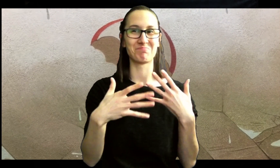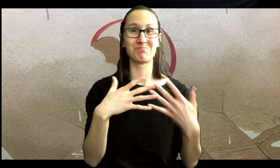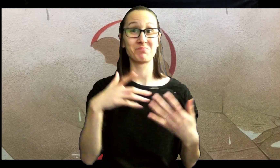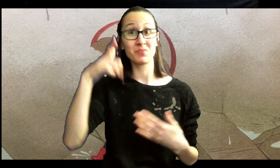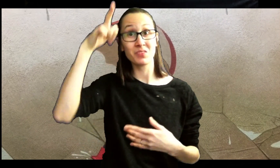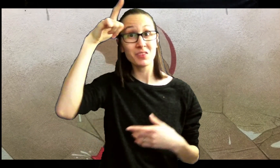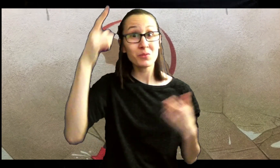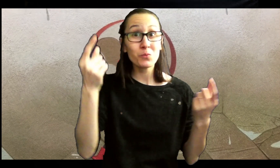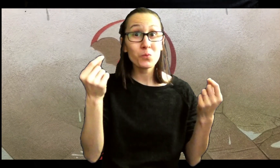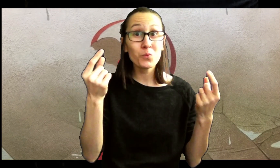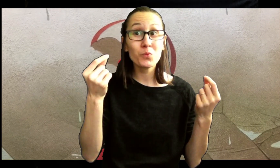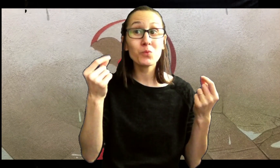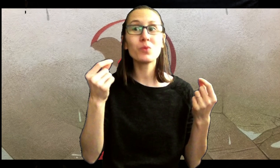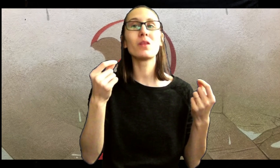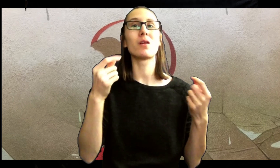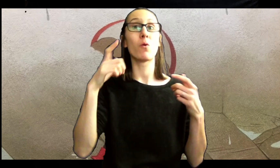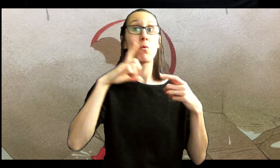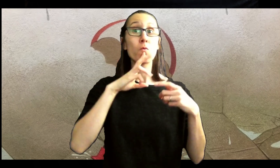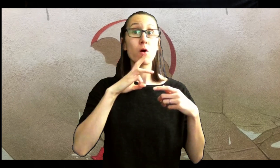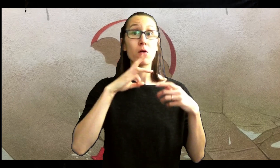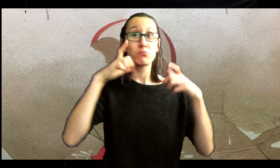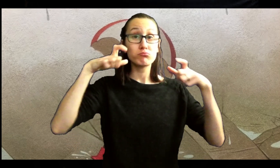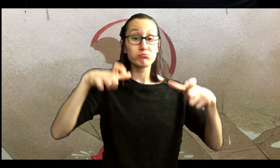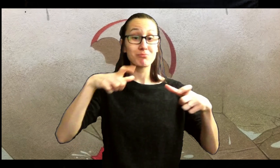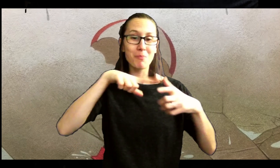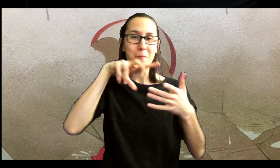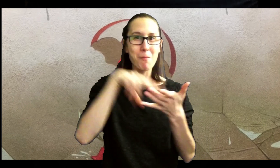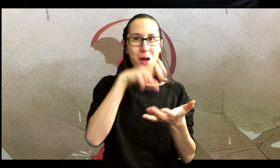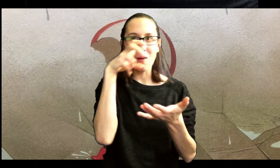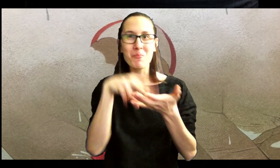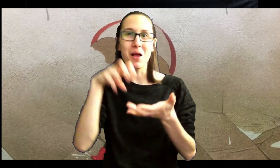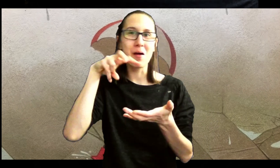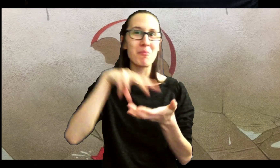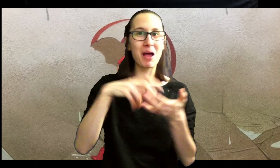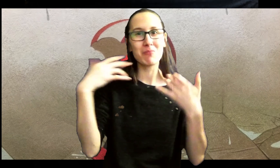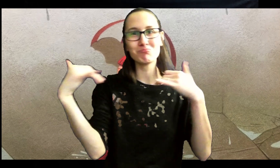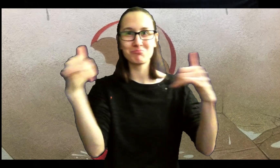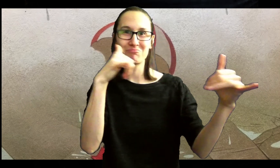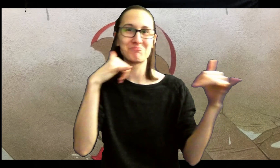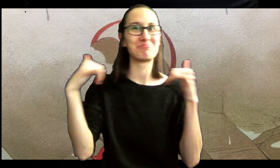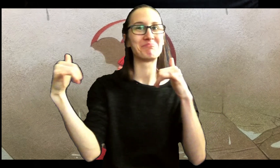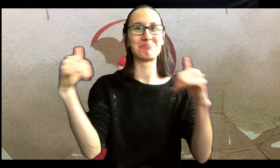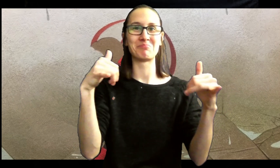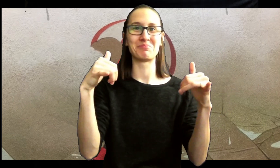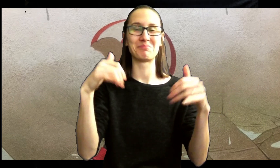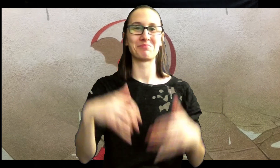You could always find Liam happily splashing through his neighborhood.